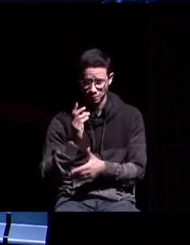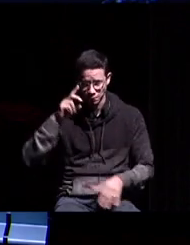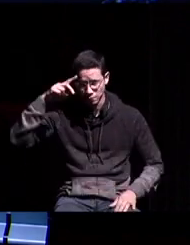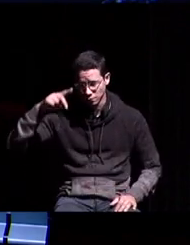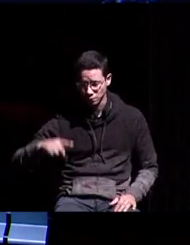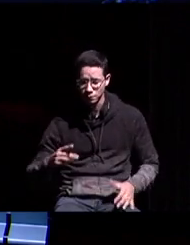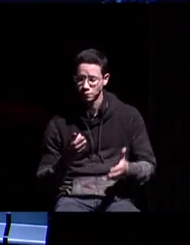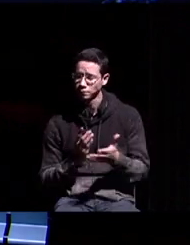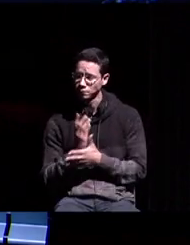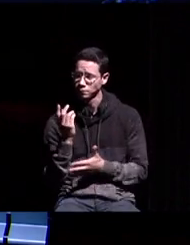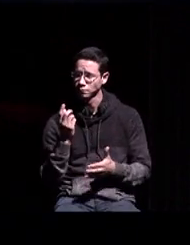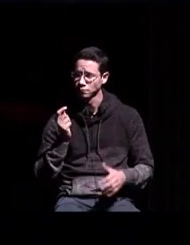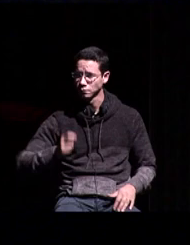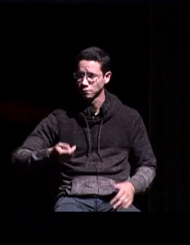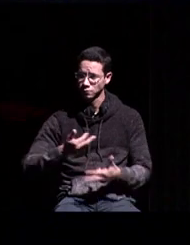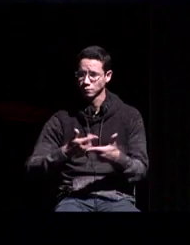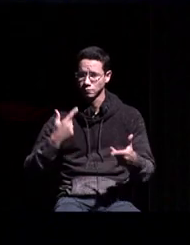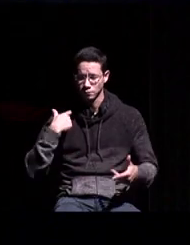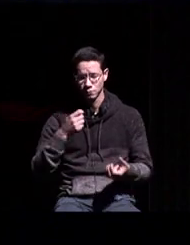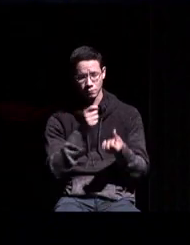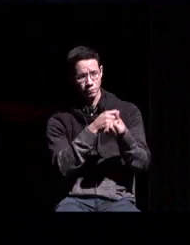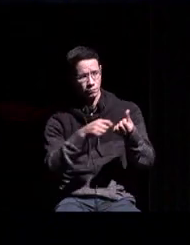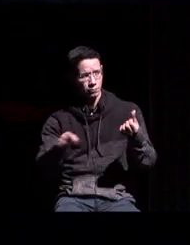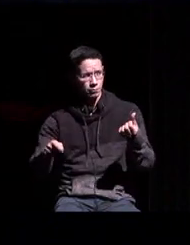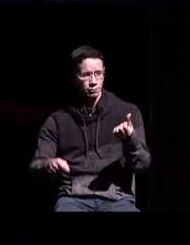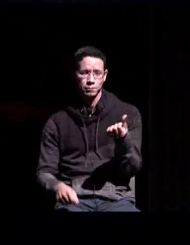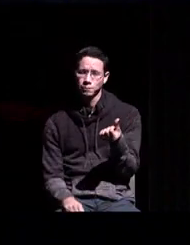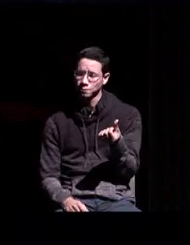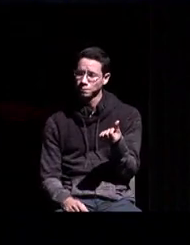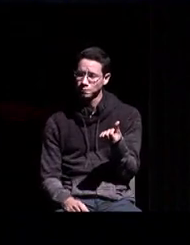there were only six months. The labor reform was not